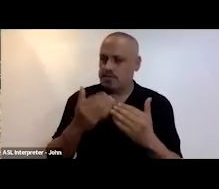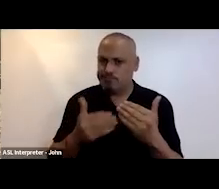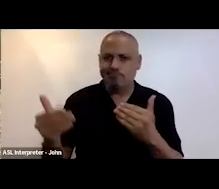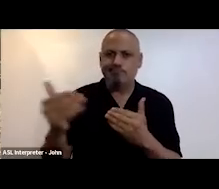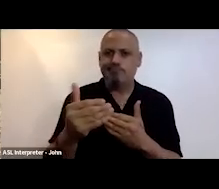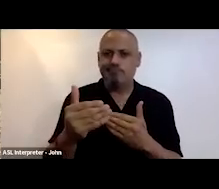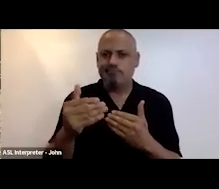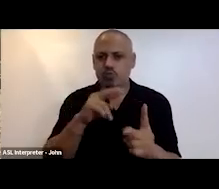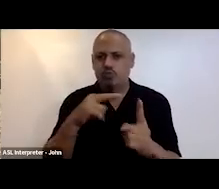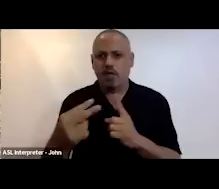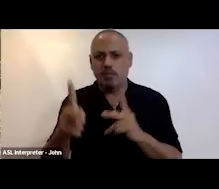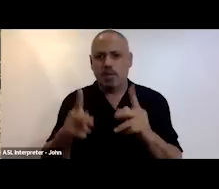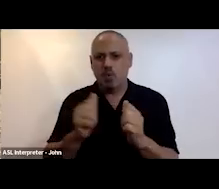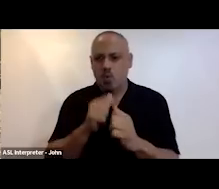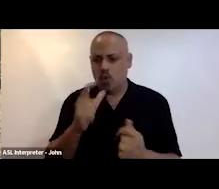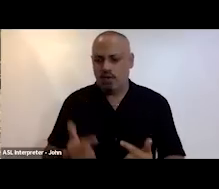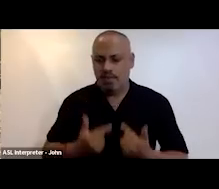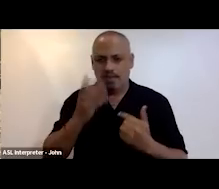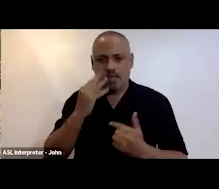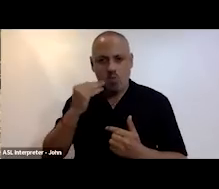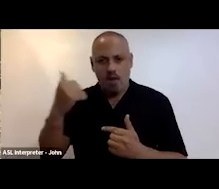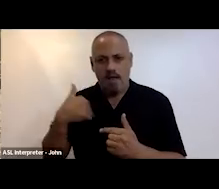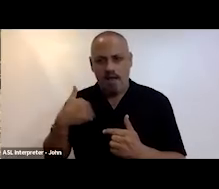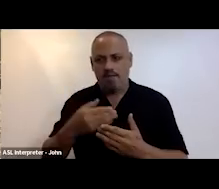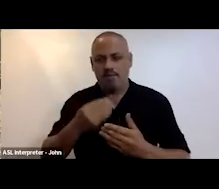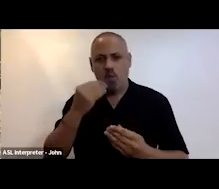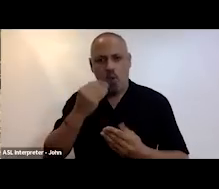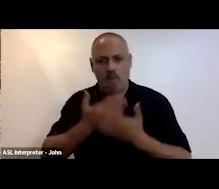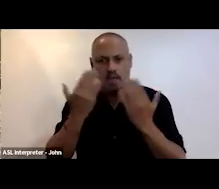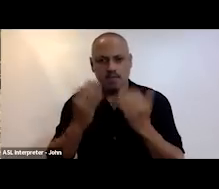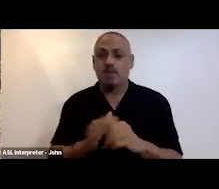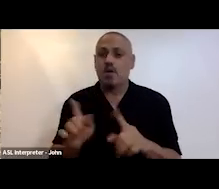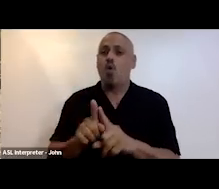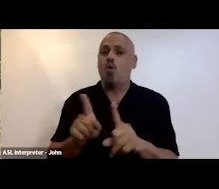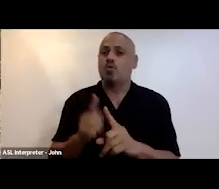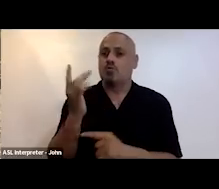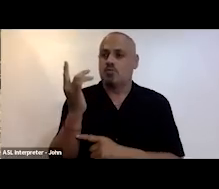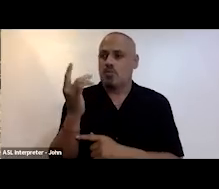the perspectives of people with lived experience of being unhouse, and also because I think this video